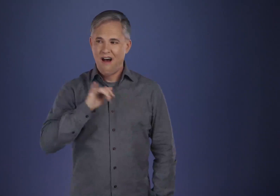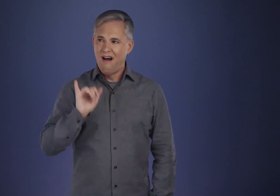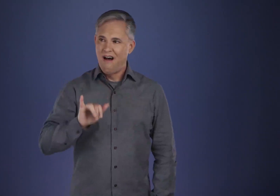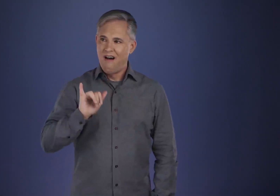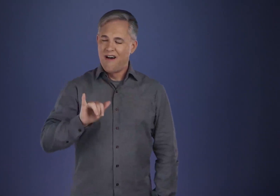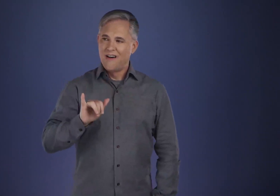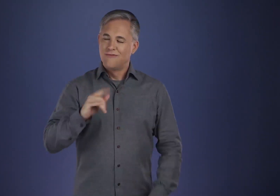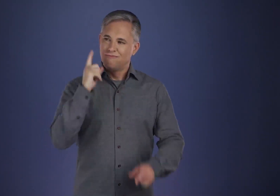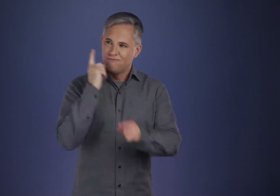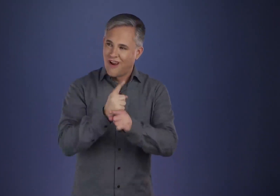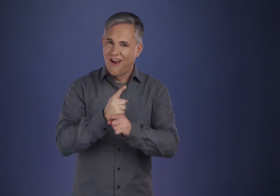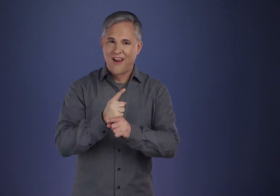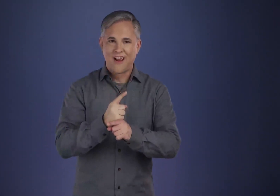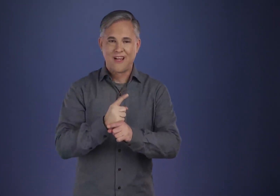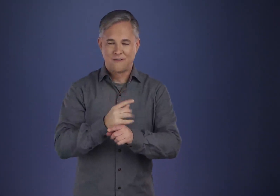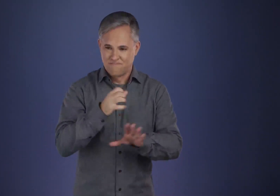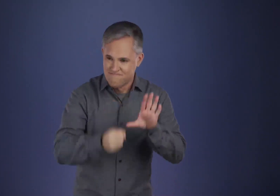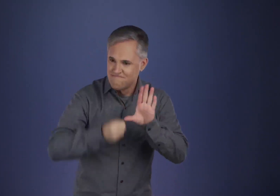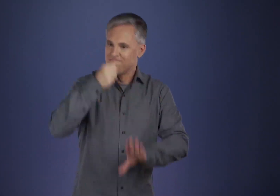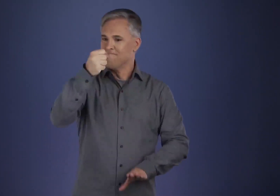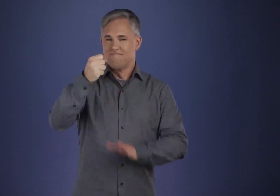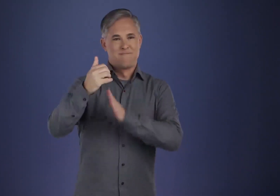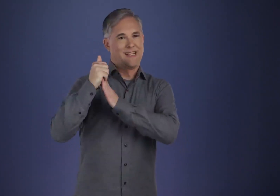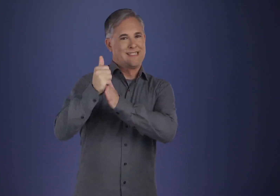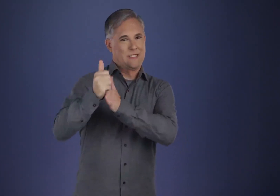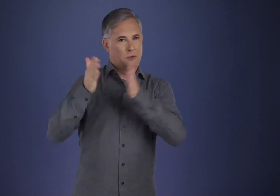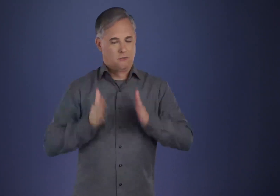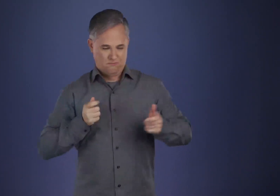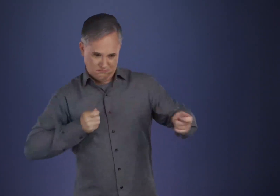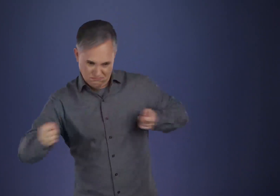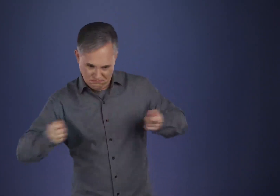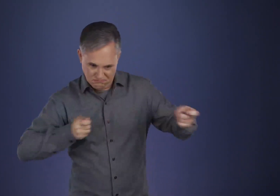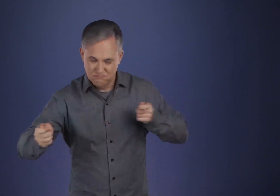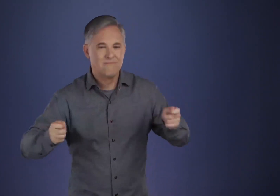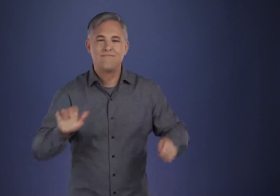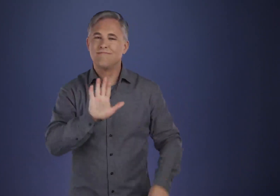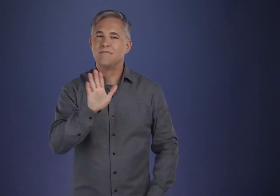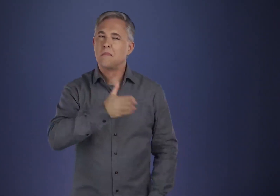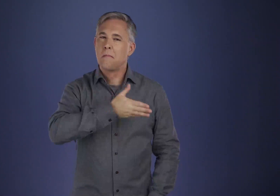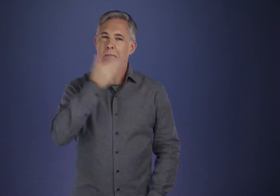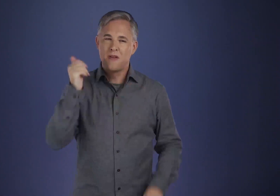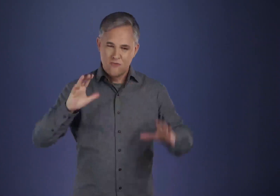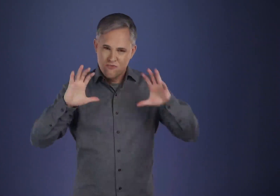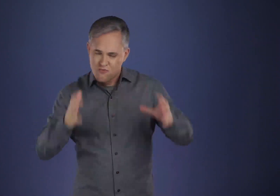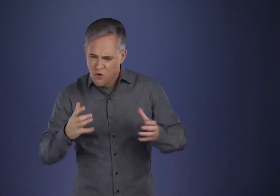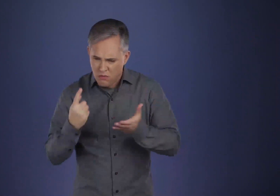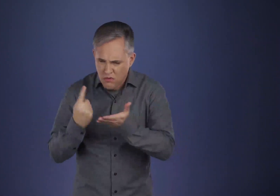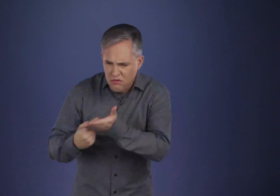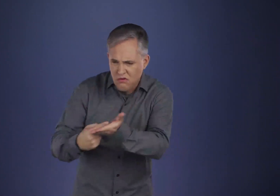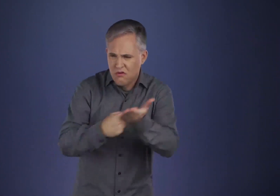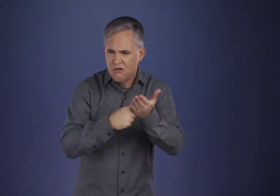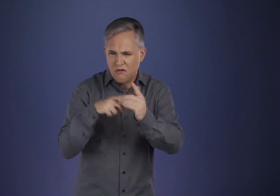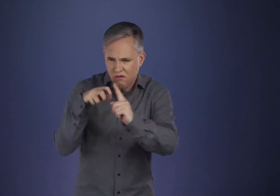This is the experience which has led us to the conclusion that our group conscience, well-advised by its elders,